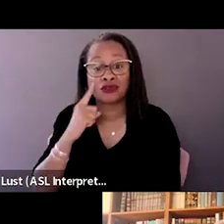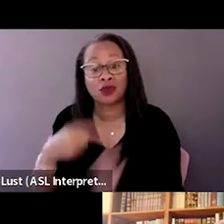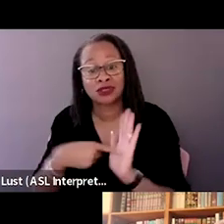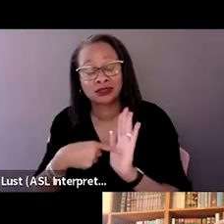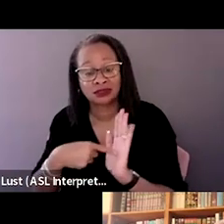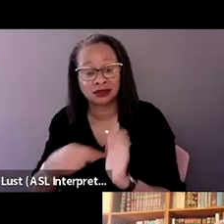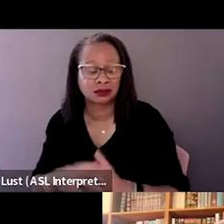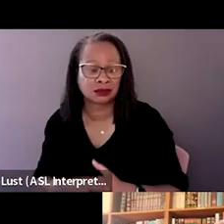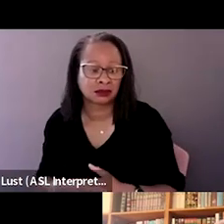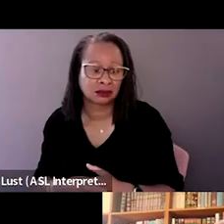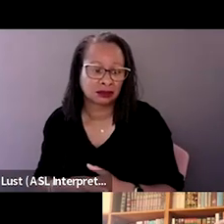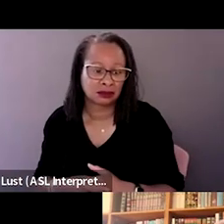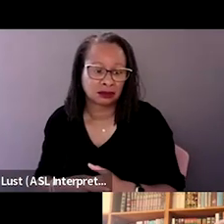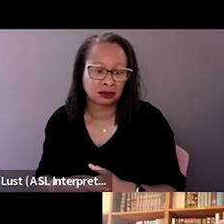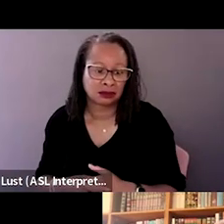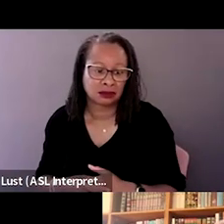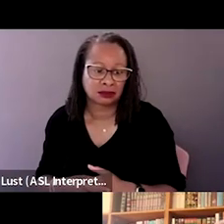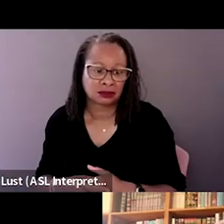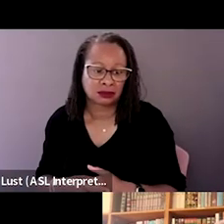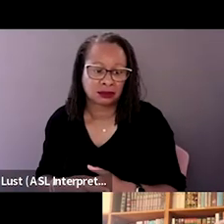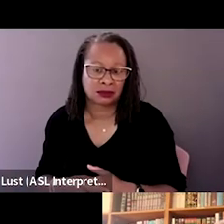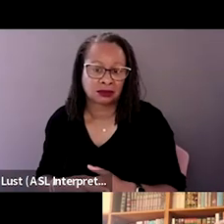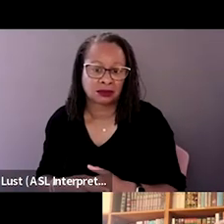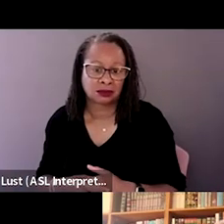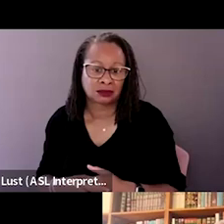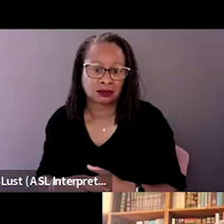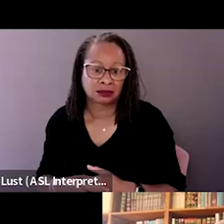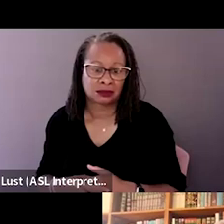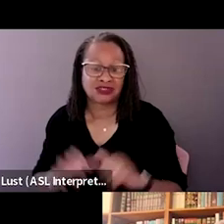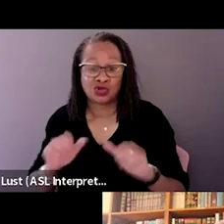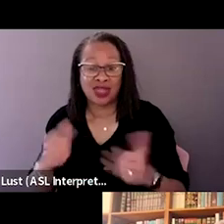that you can discuss and you can postpone the broadcasting